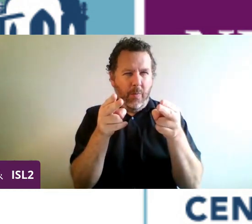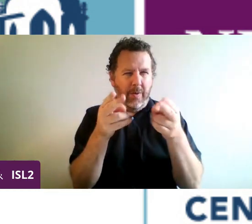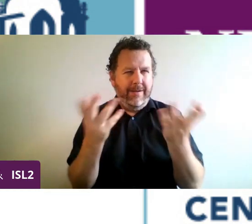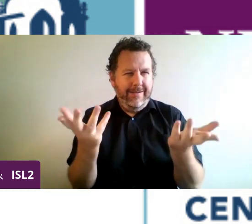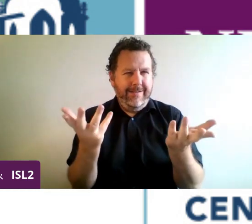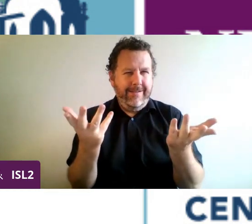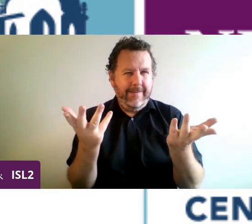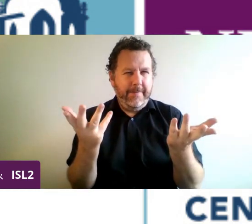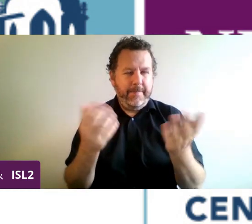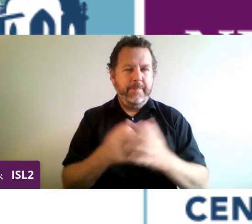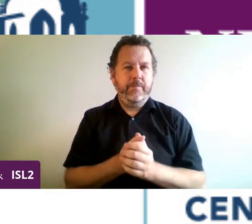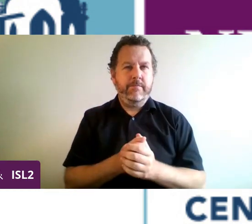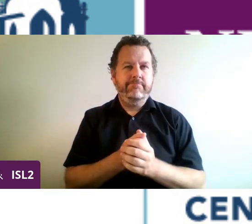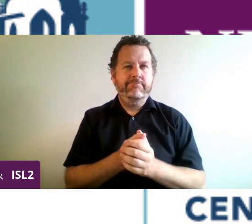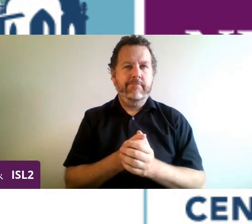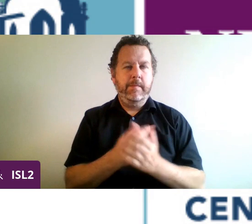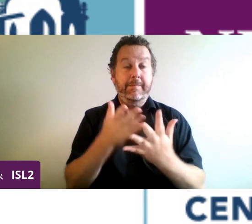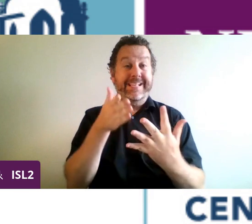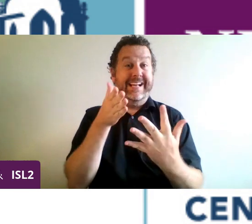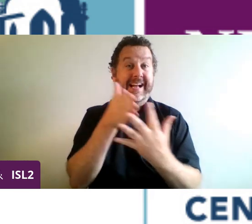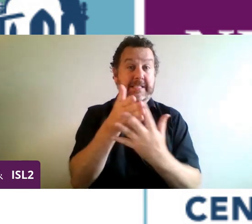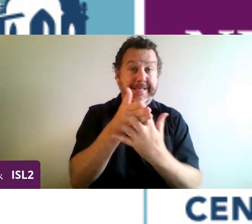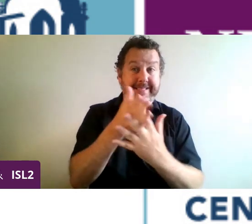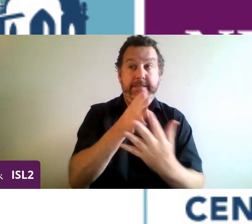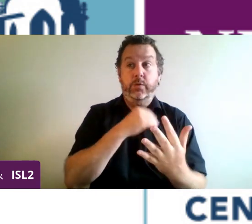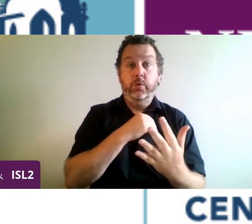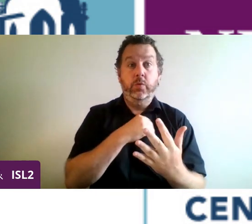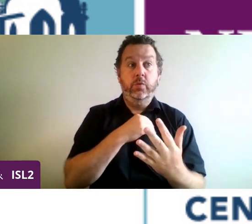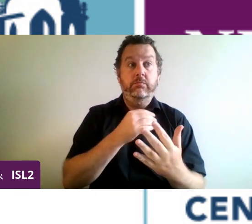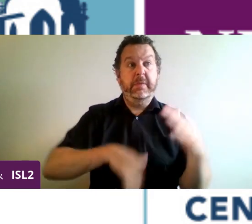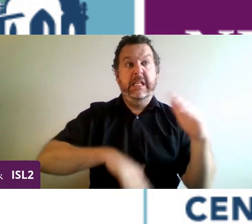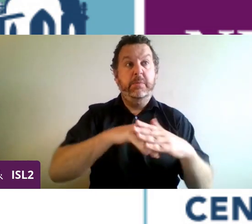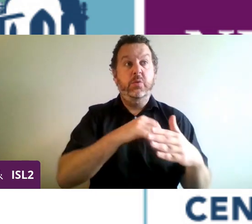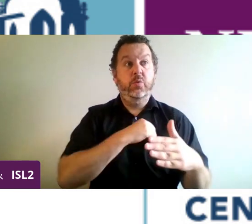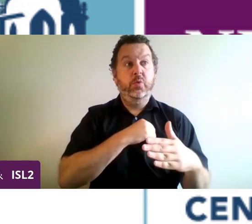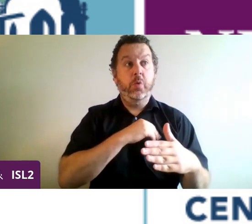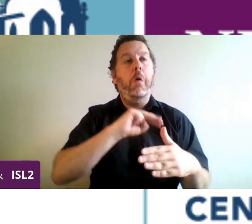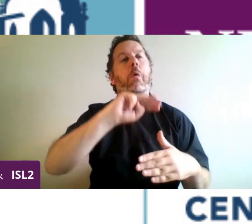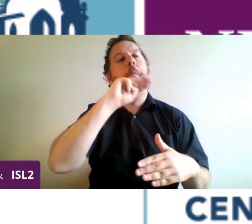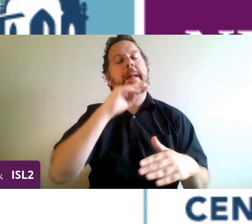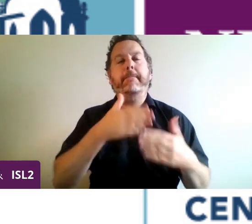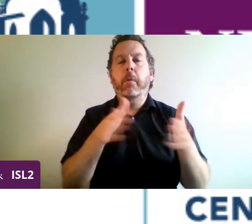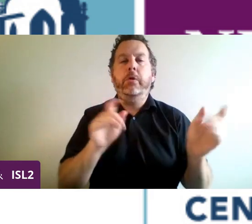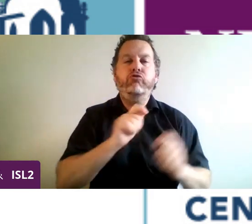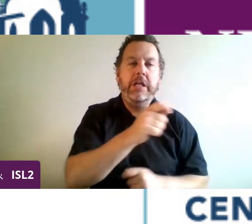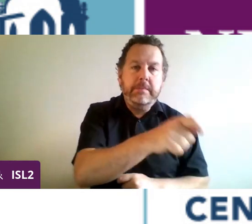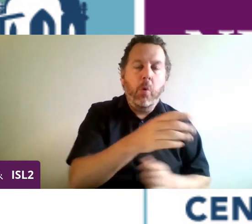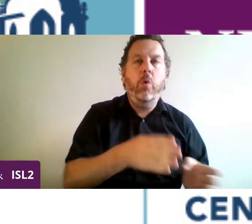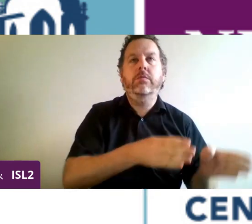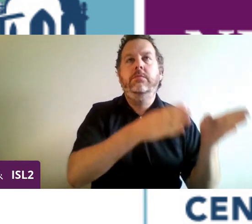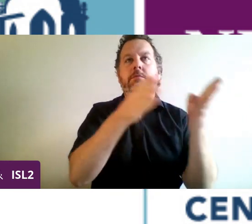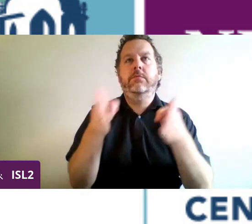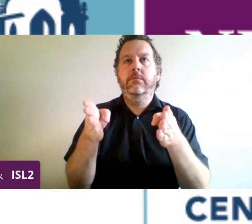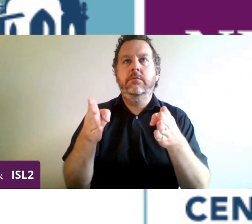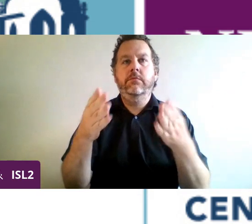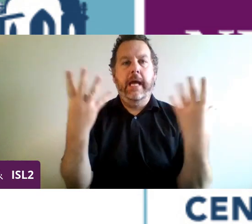public transport. Education is the next, employment. The language constantly